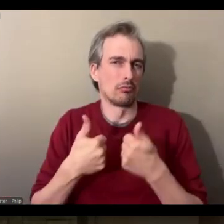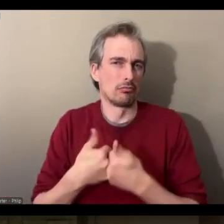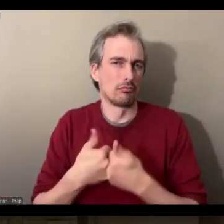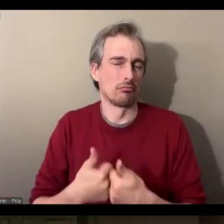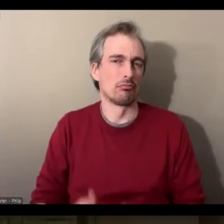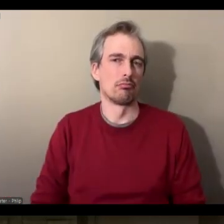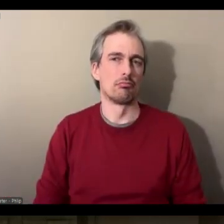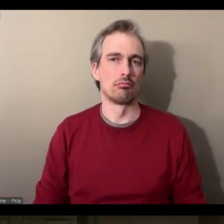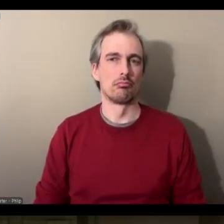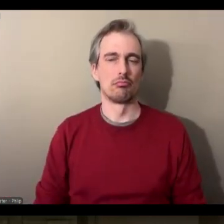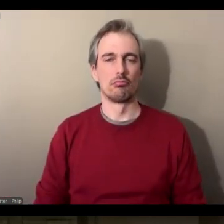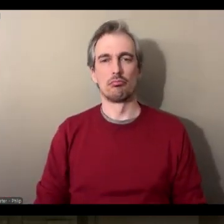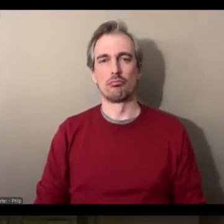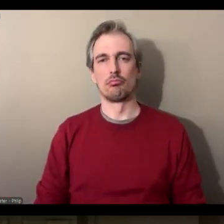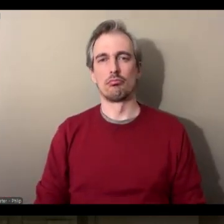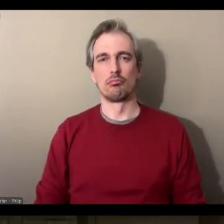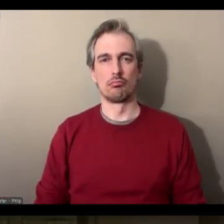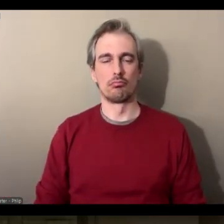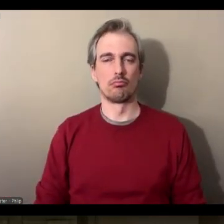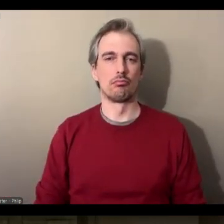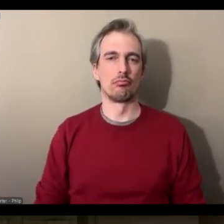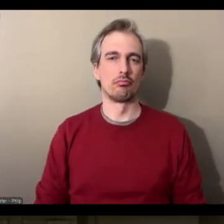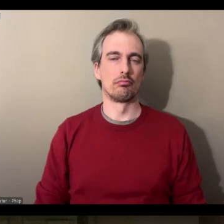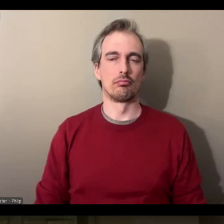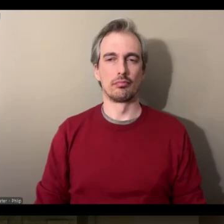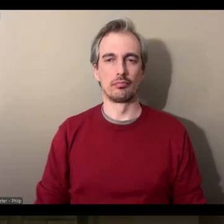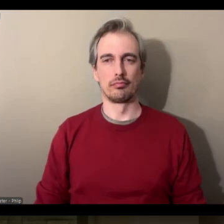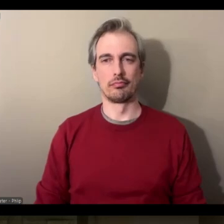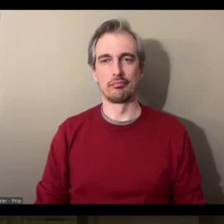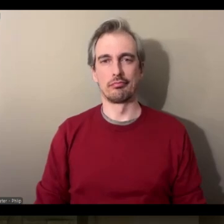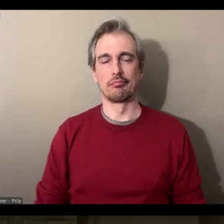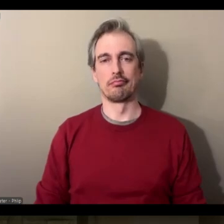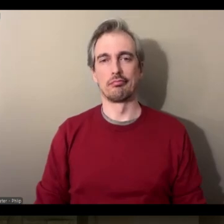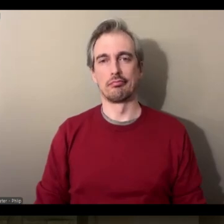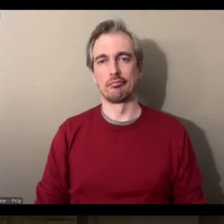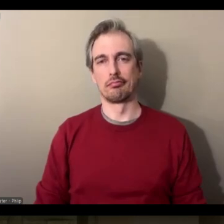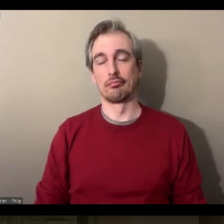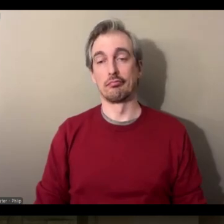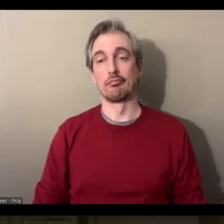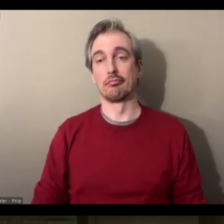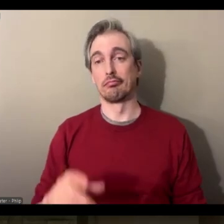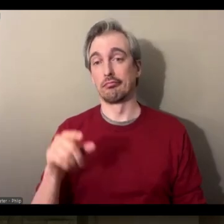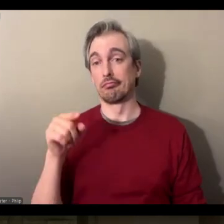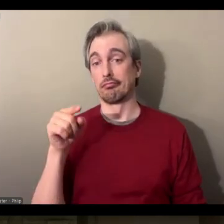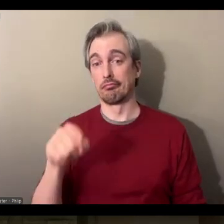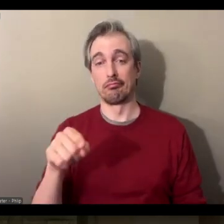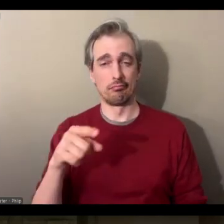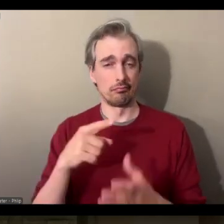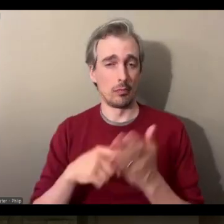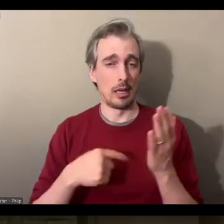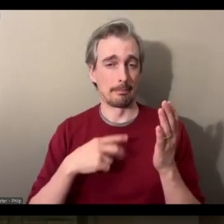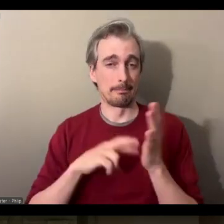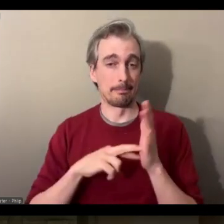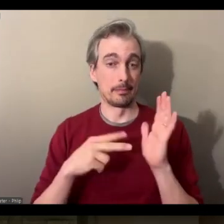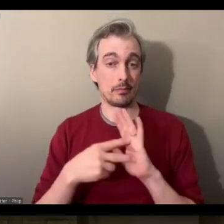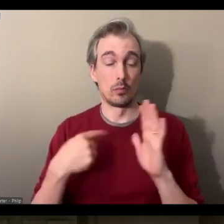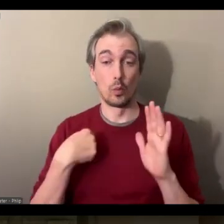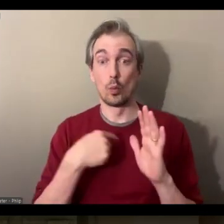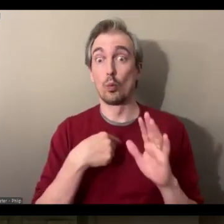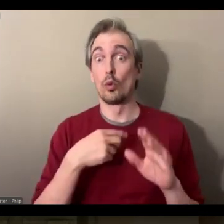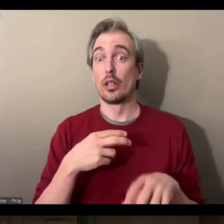This is what I'm talking about. We launched in June of 2023. With a built-in purchase path